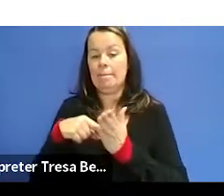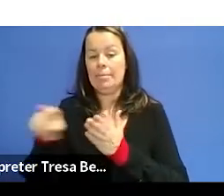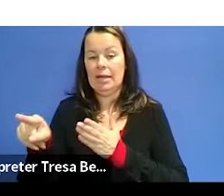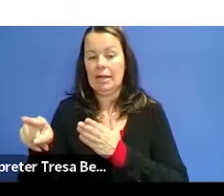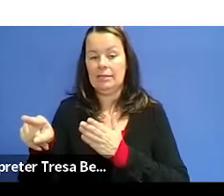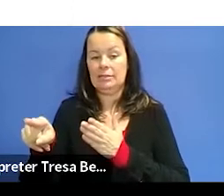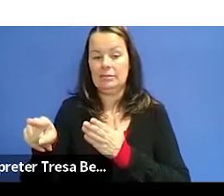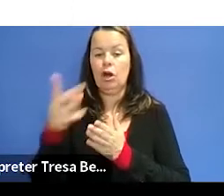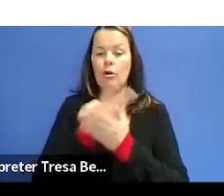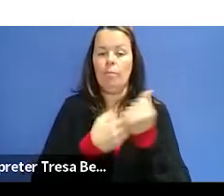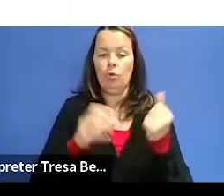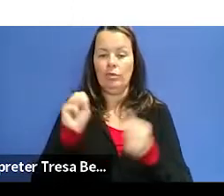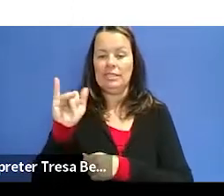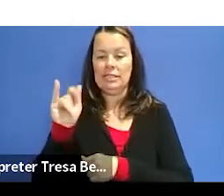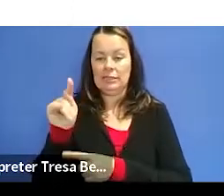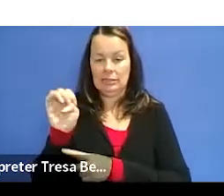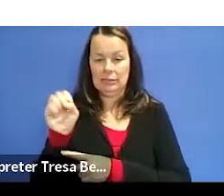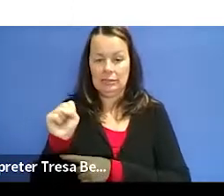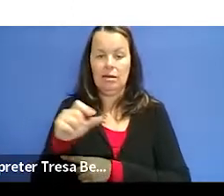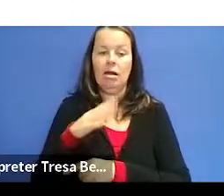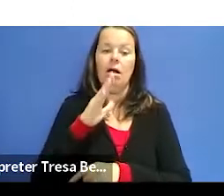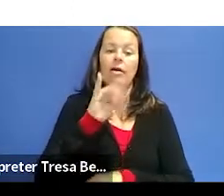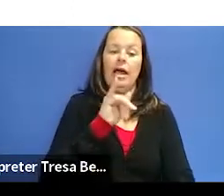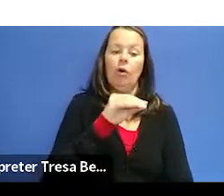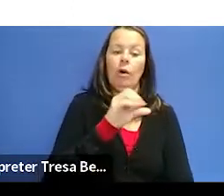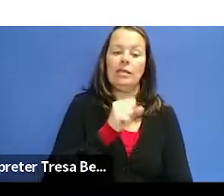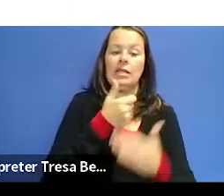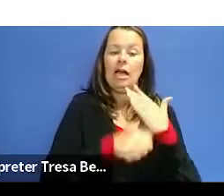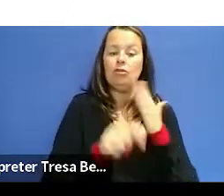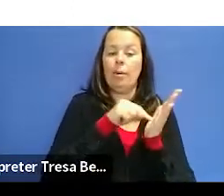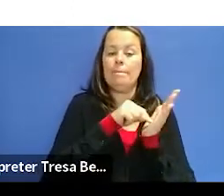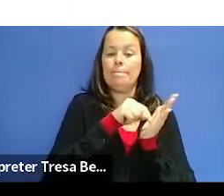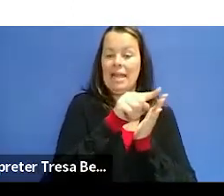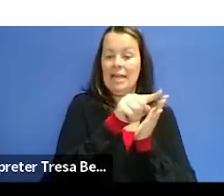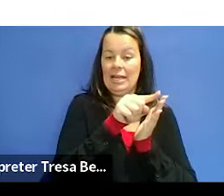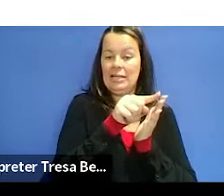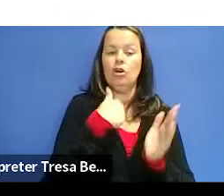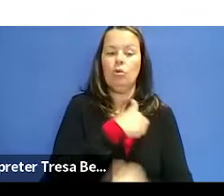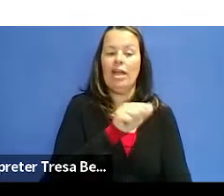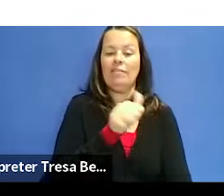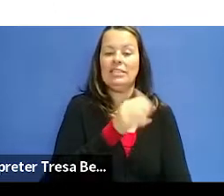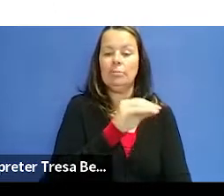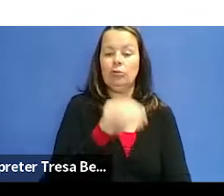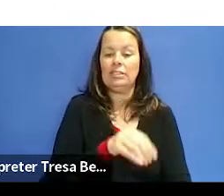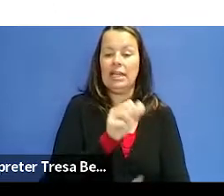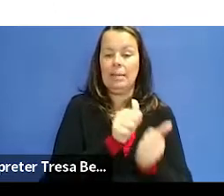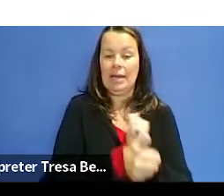On the iOS side underpaid category of main feature, we had a 10% pass under